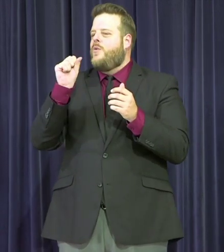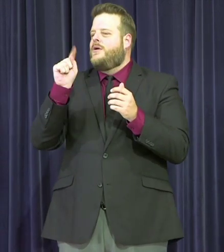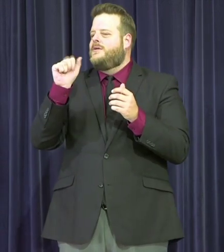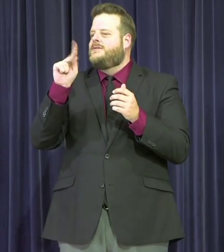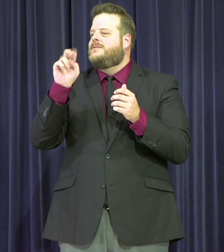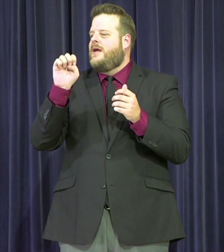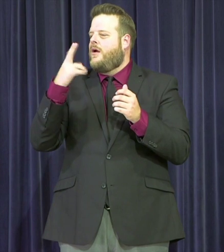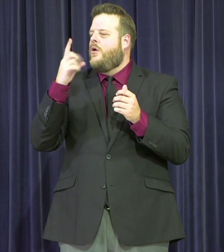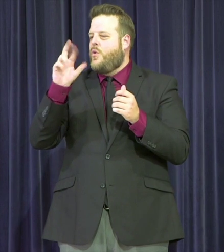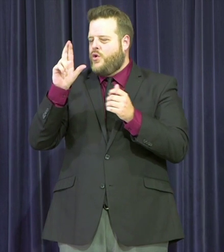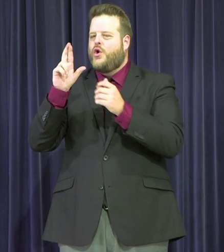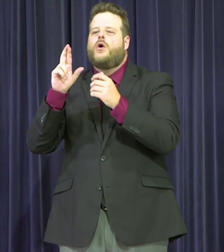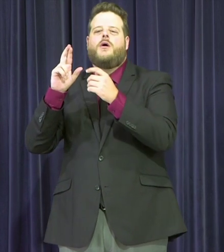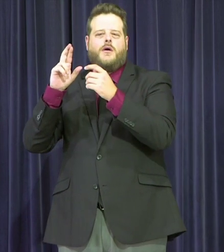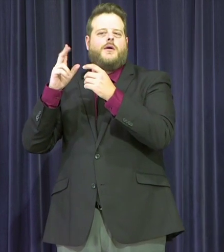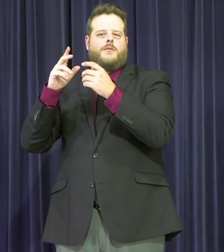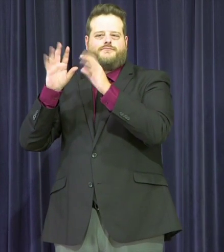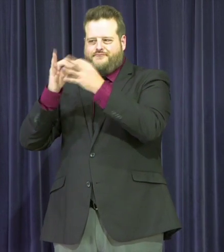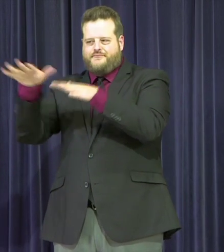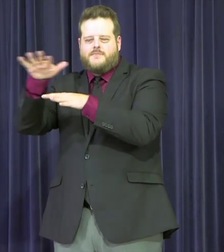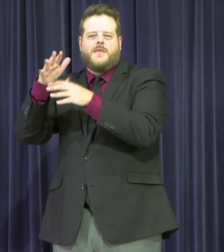going to make friends with the legislature, as well we've already started.